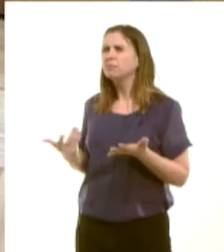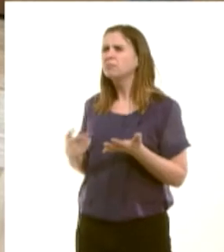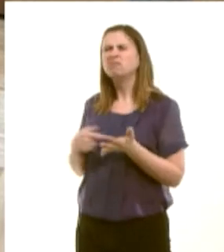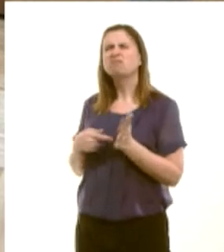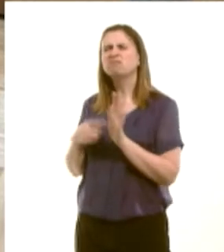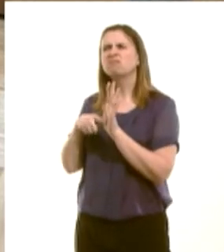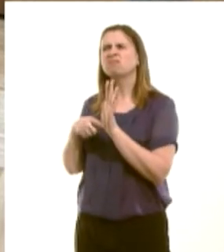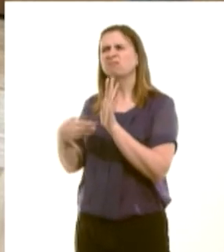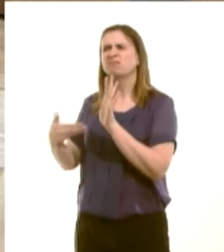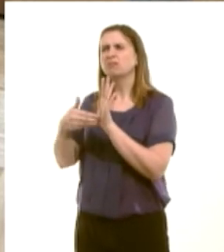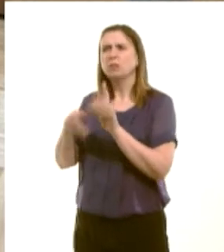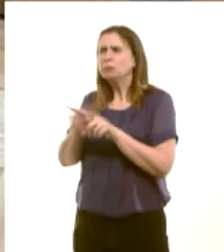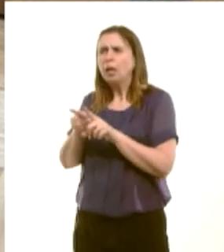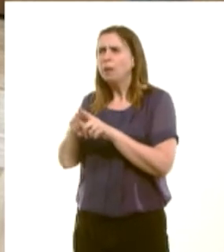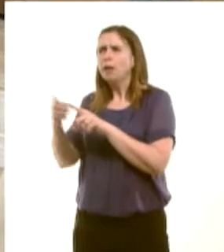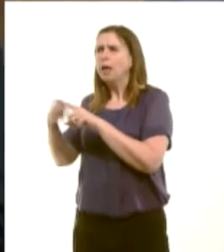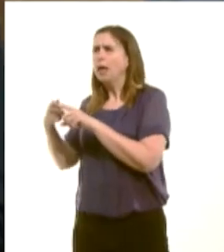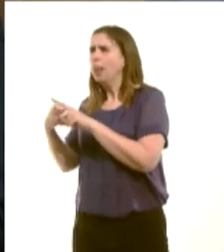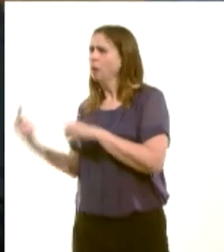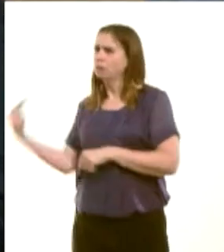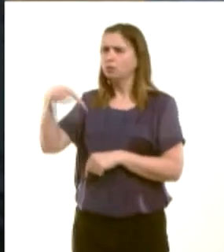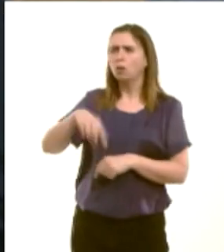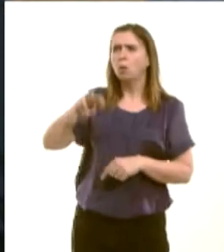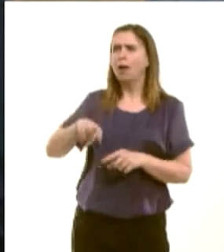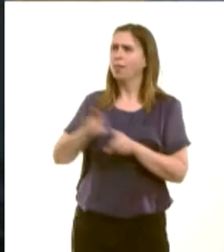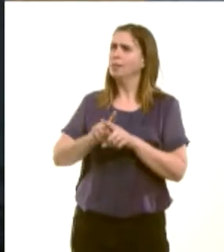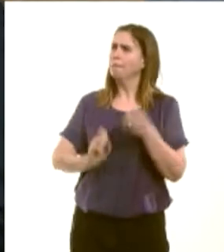when we take patients from England into Walesóthe burns unit at Morriston being an example of